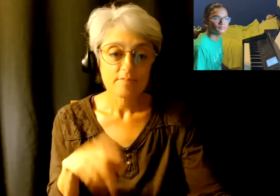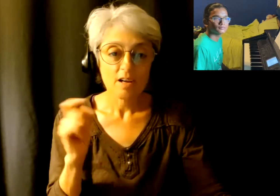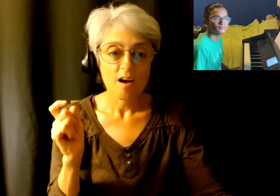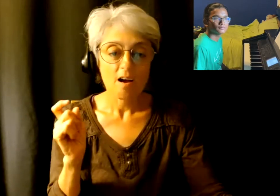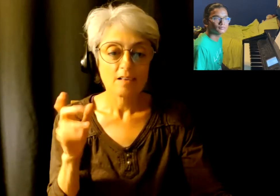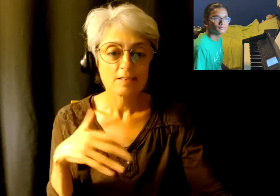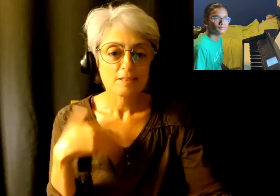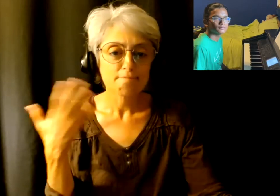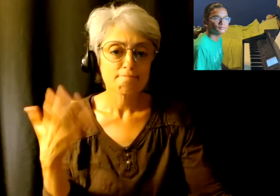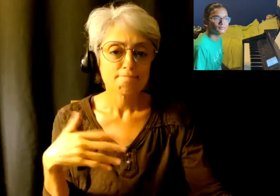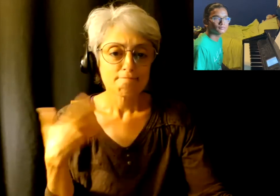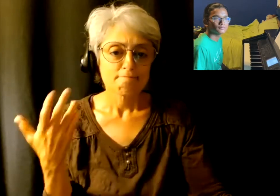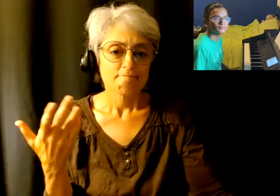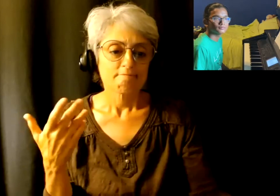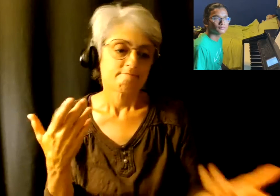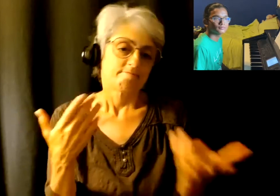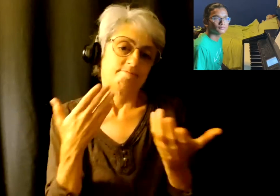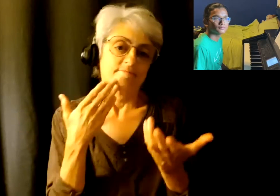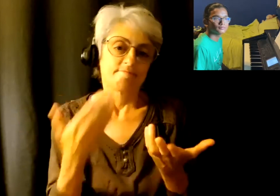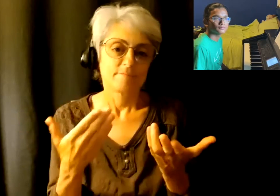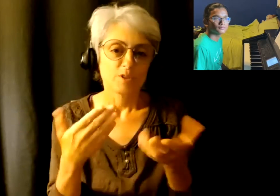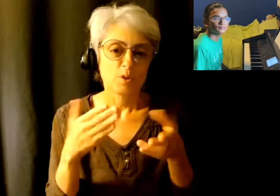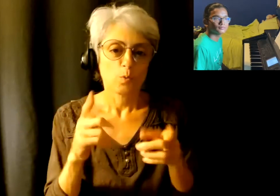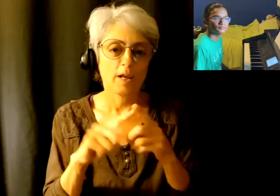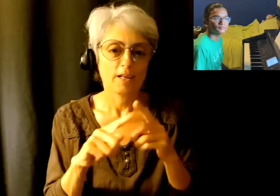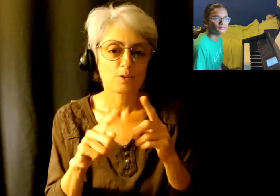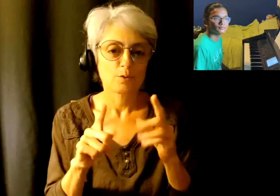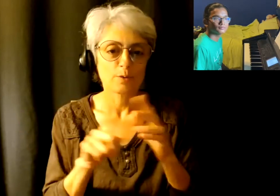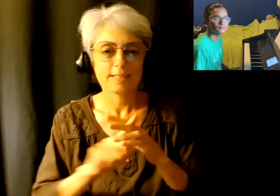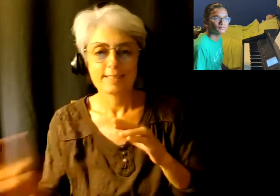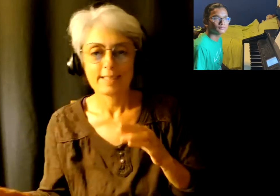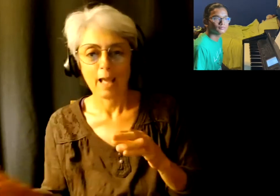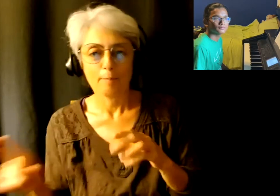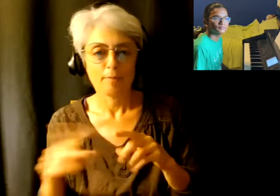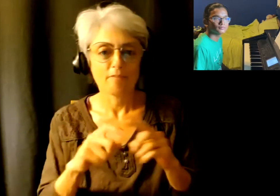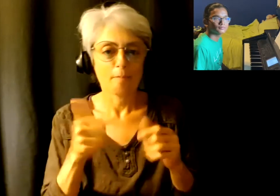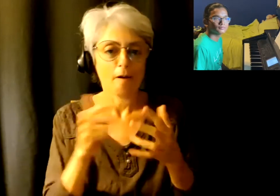of get away from the boring English and math and all that kind of stuff.